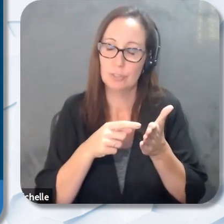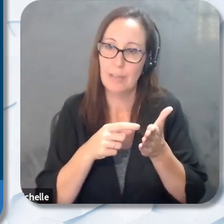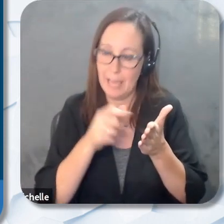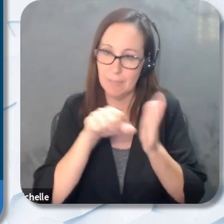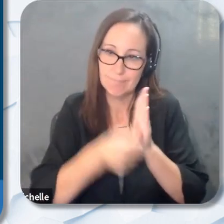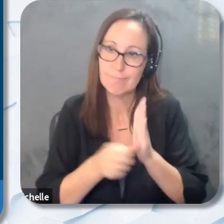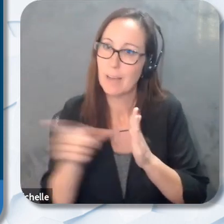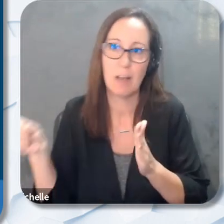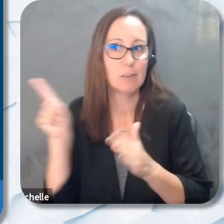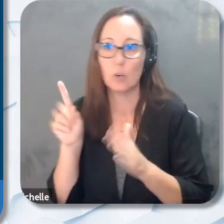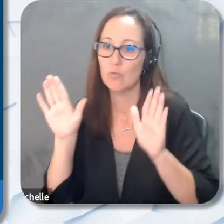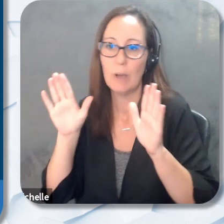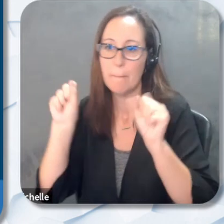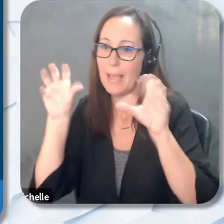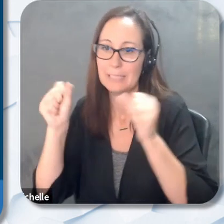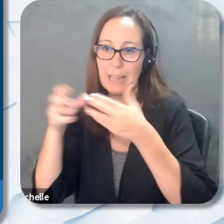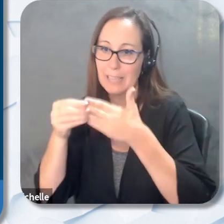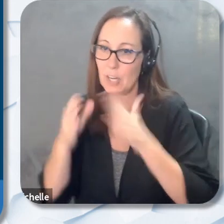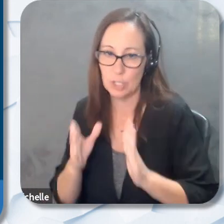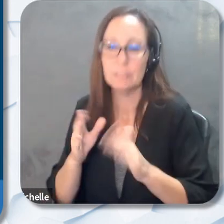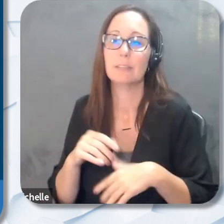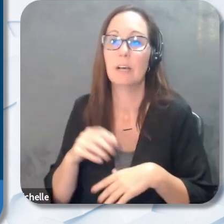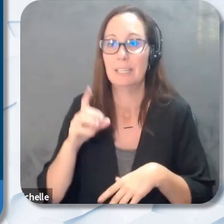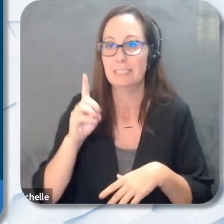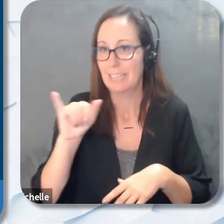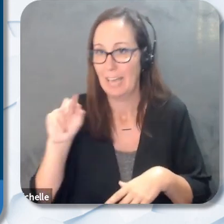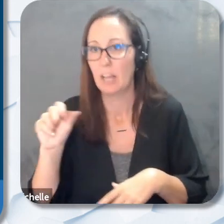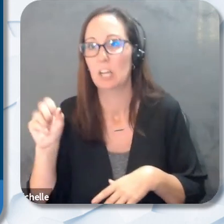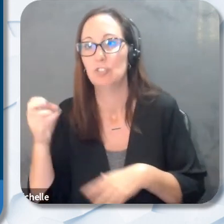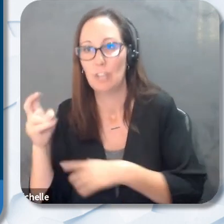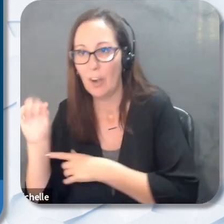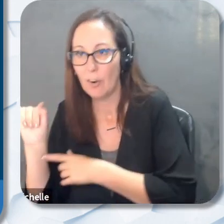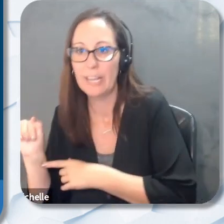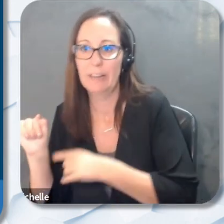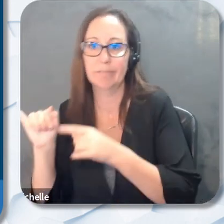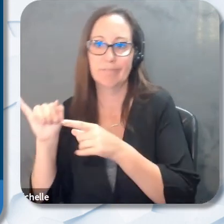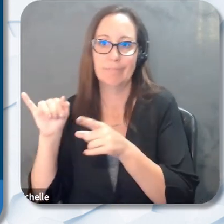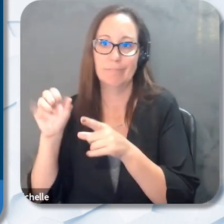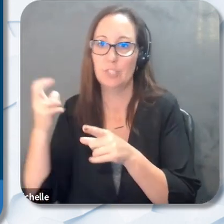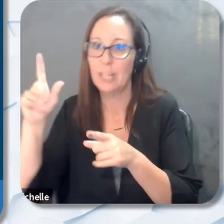deanna stephanie and cheery will share their direct experiences with implementing. Their